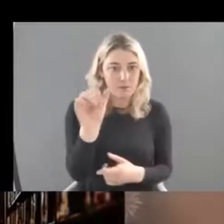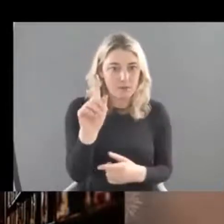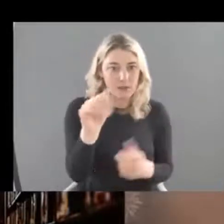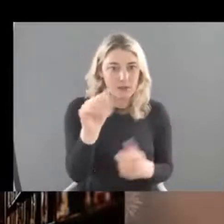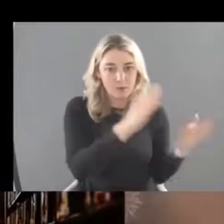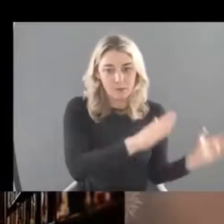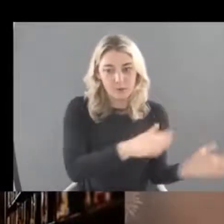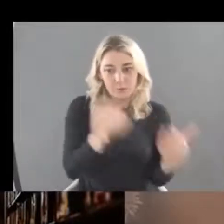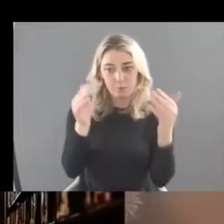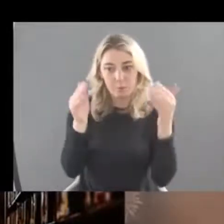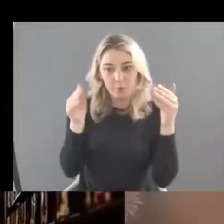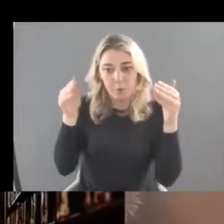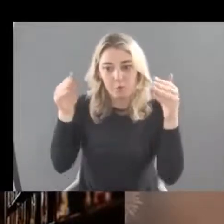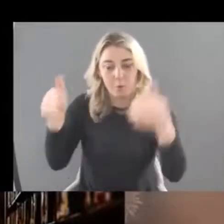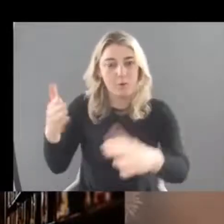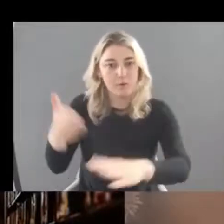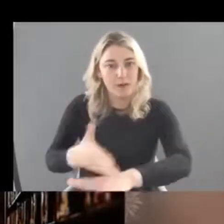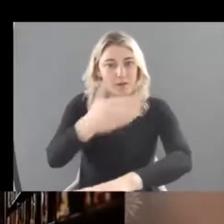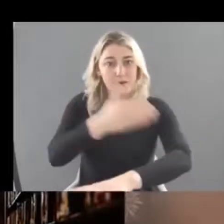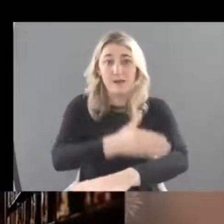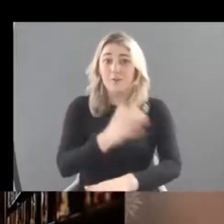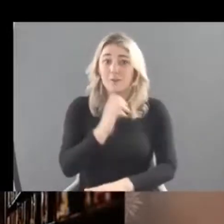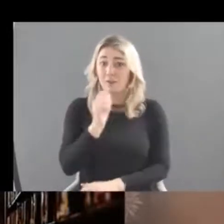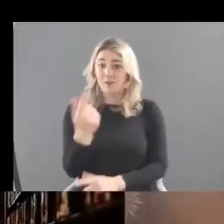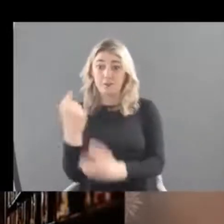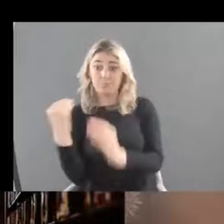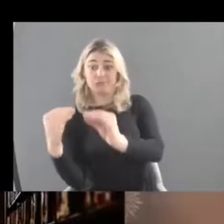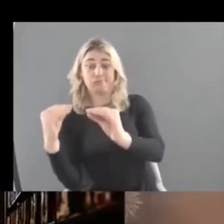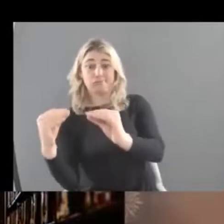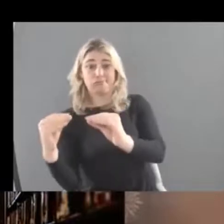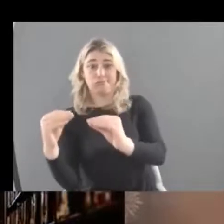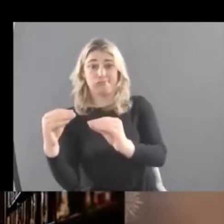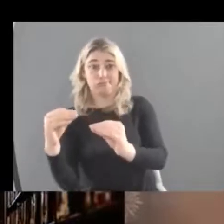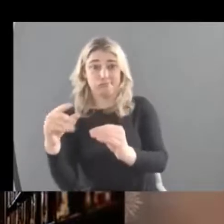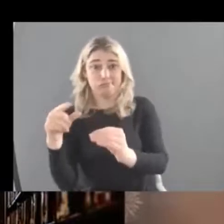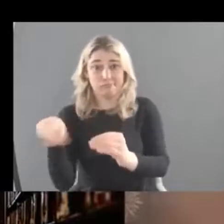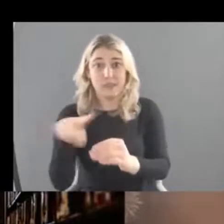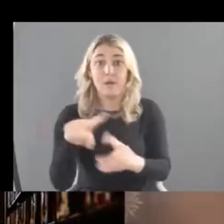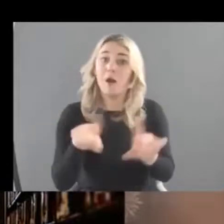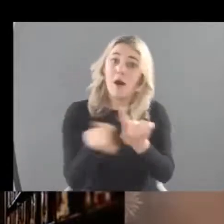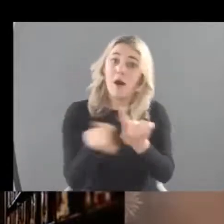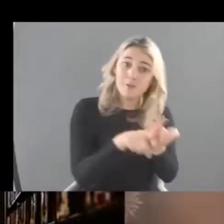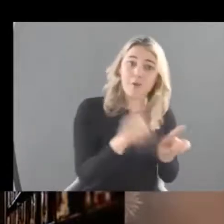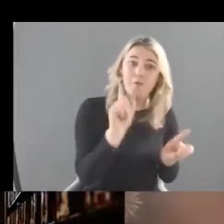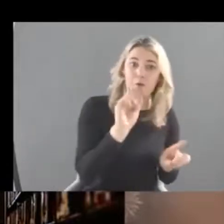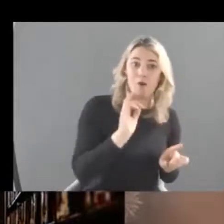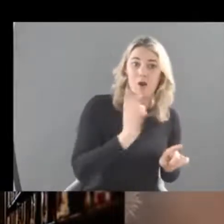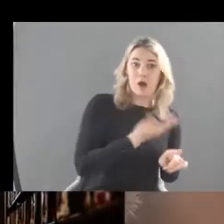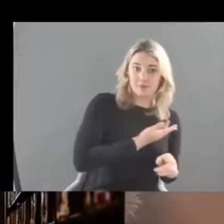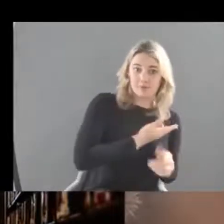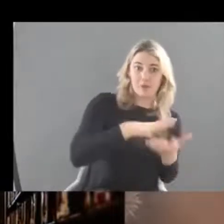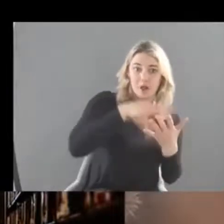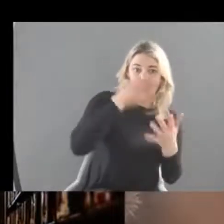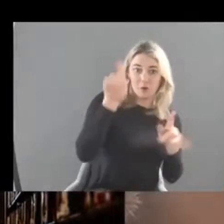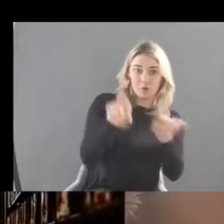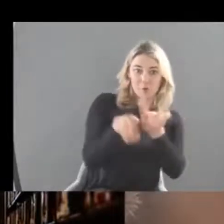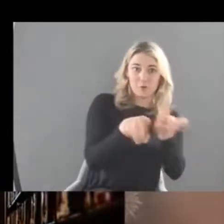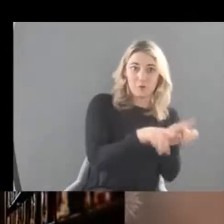So it's not just of learning, again, speaking from my faculty hat, It's also for learning in terms of continuous improvement towards equitable outcomes.